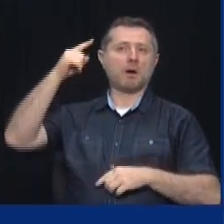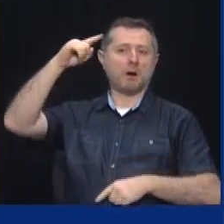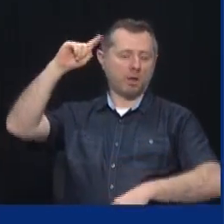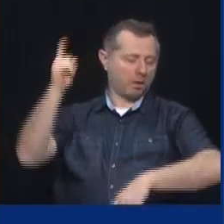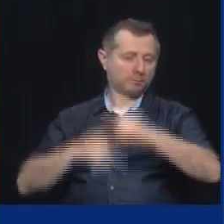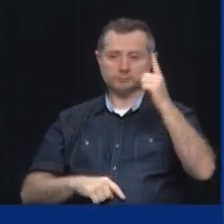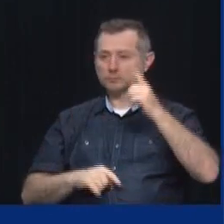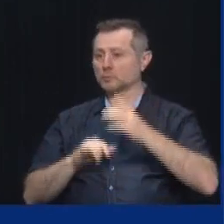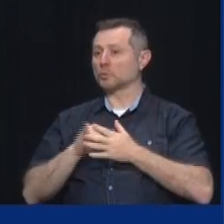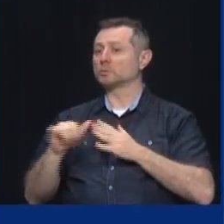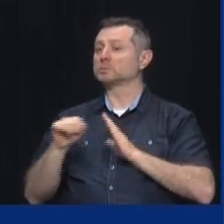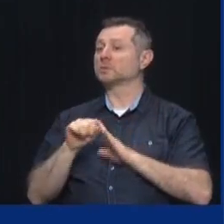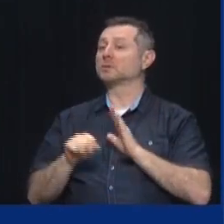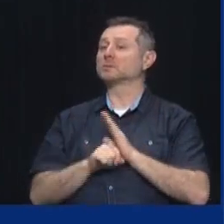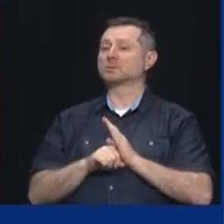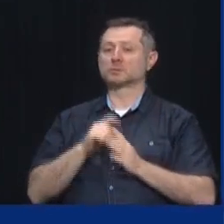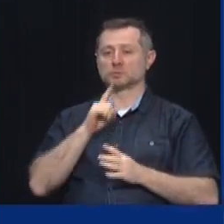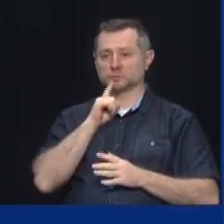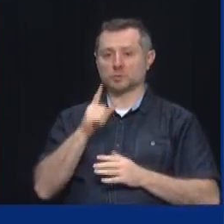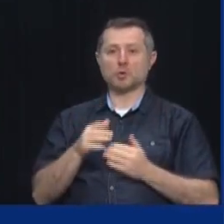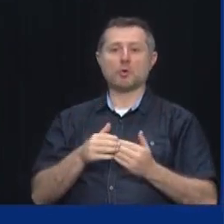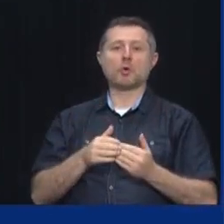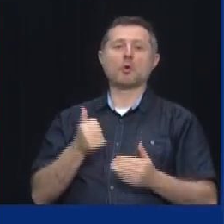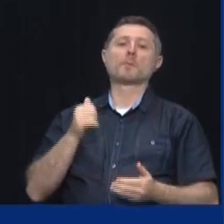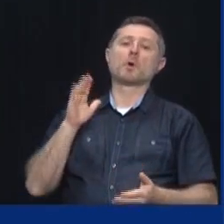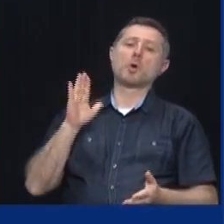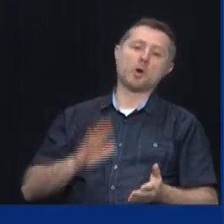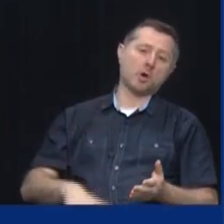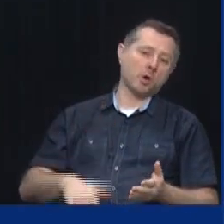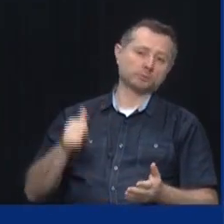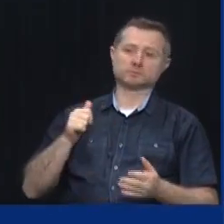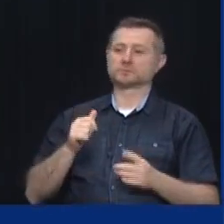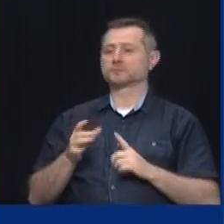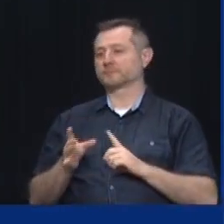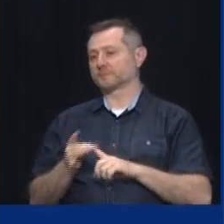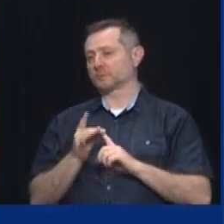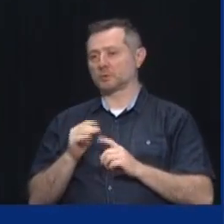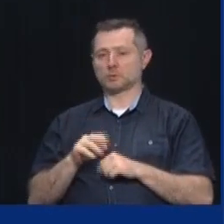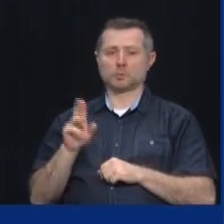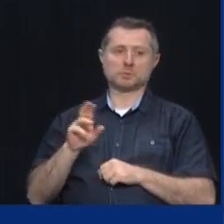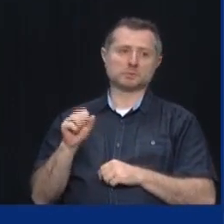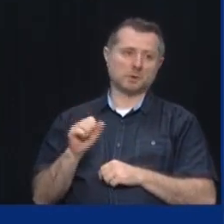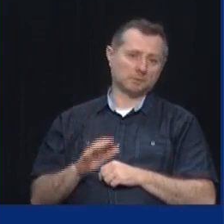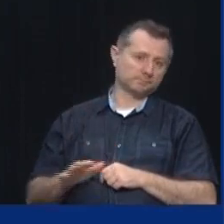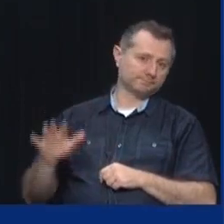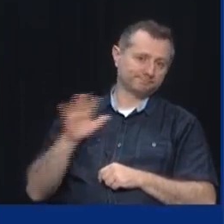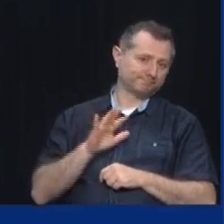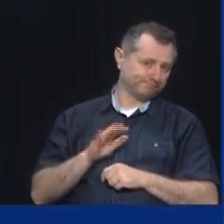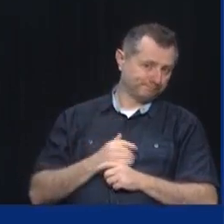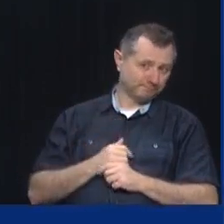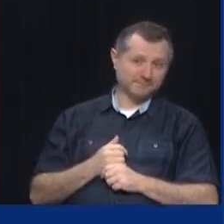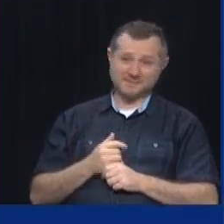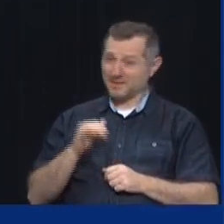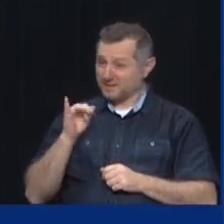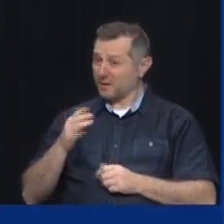DAYS. WE'VE GONE FROM THAT POINT TO